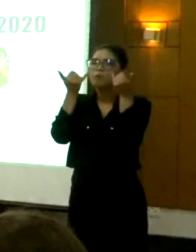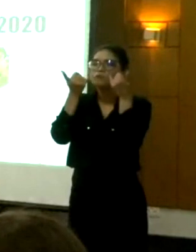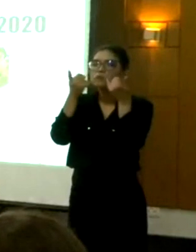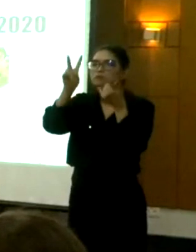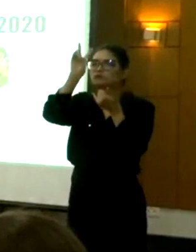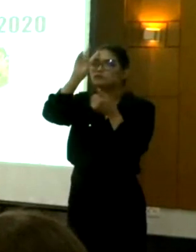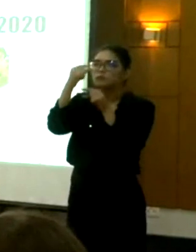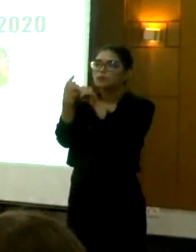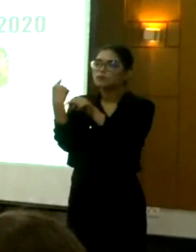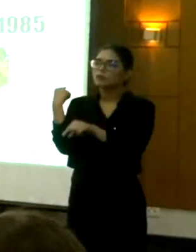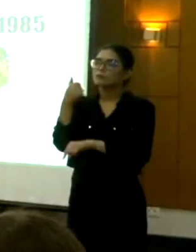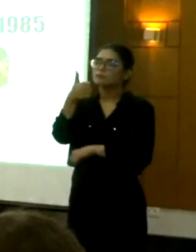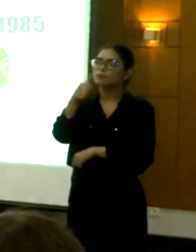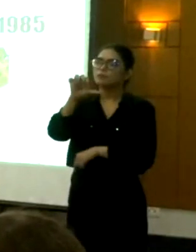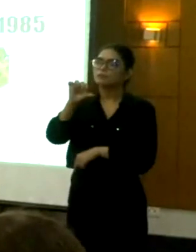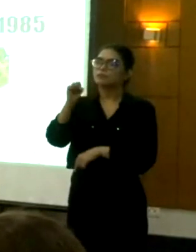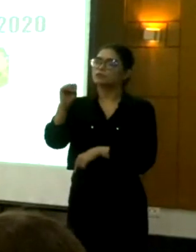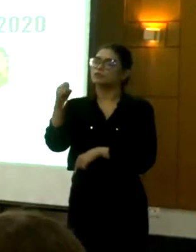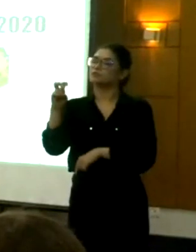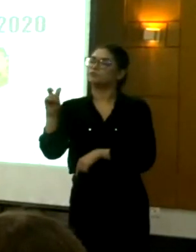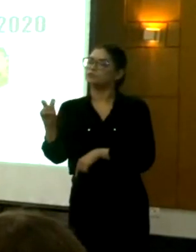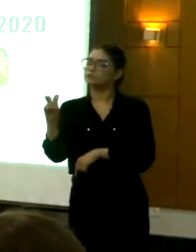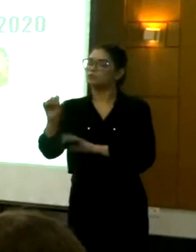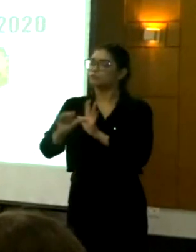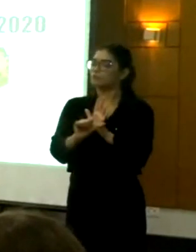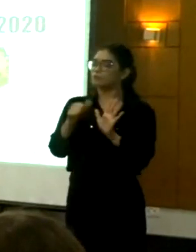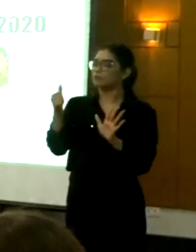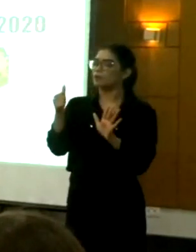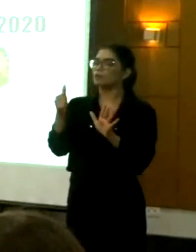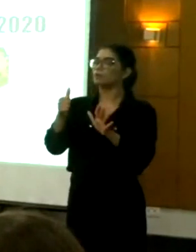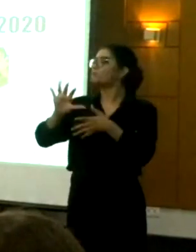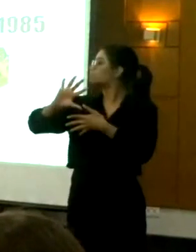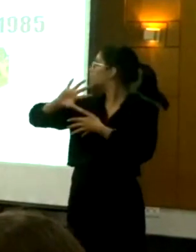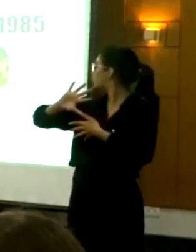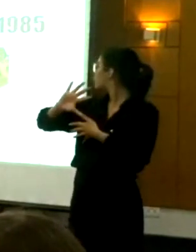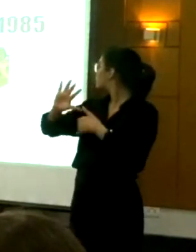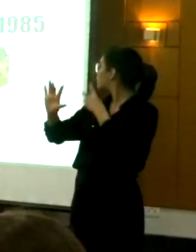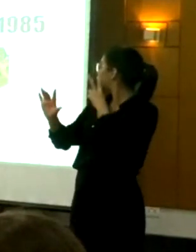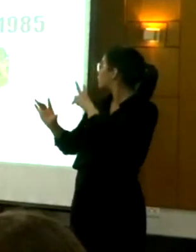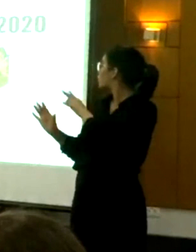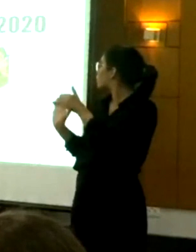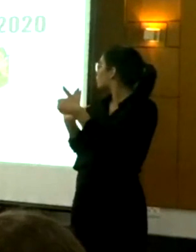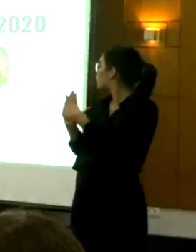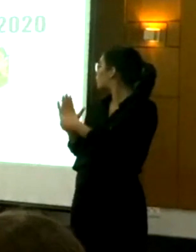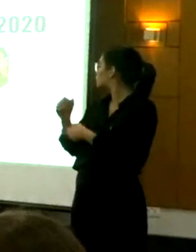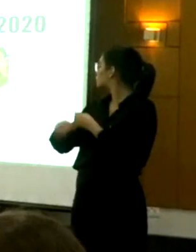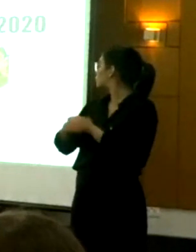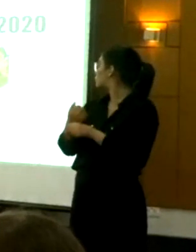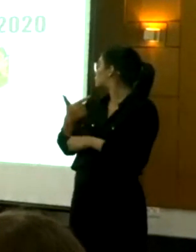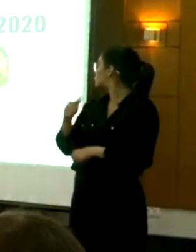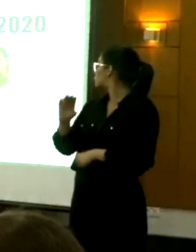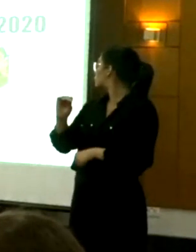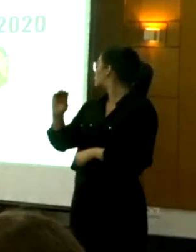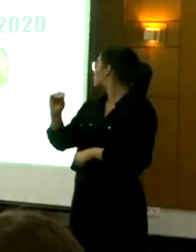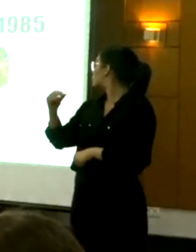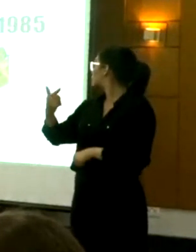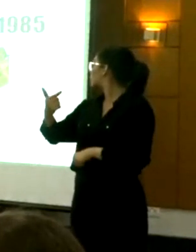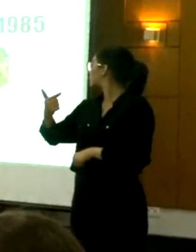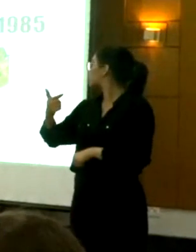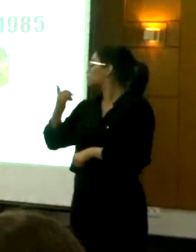eighty-five, which is this first map to this last one here, which is two thousand and twenty, the colors on the map so here is the cool Amazon, right